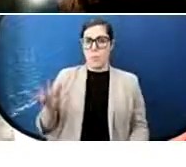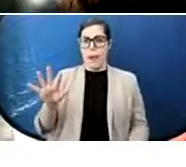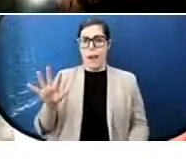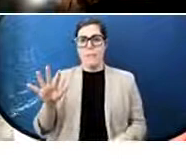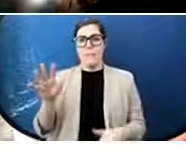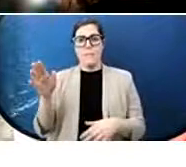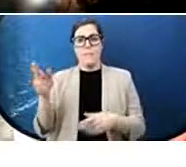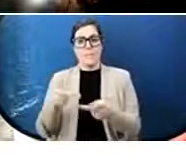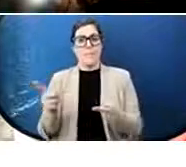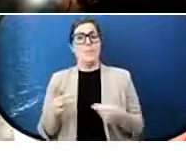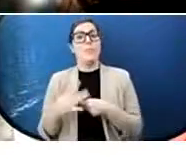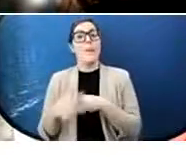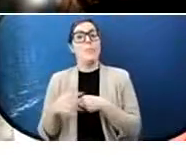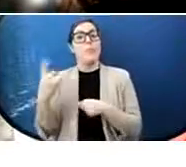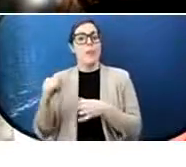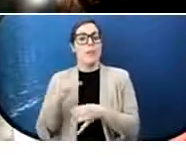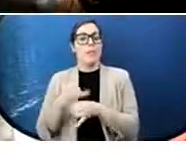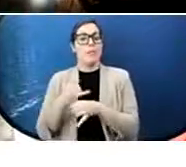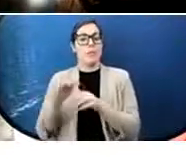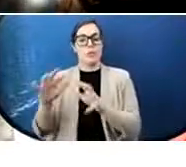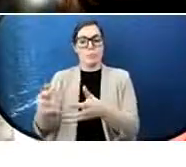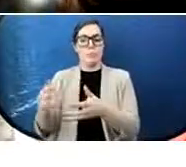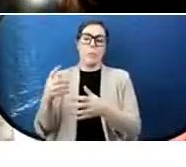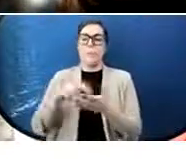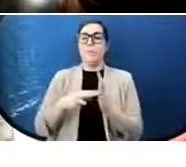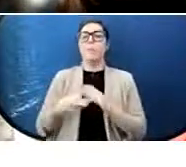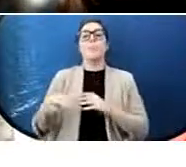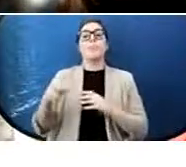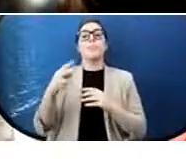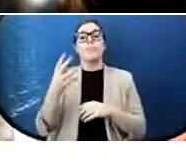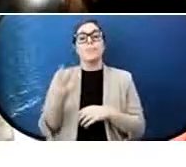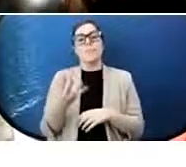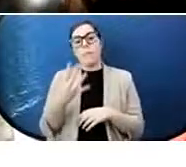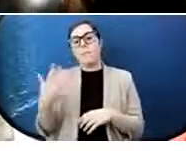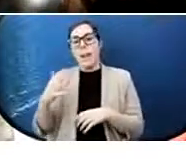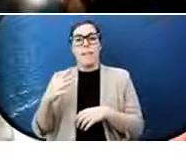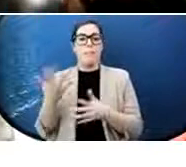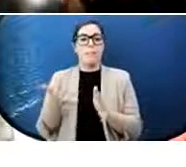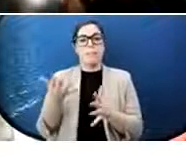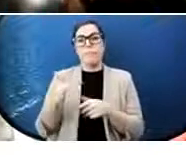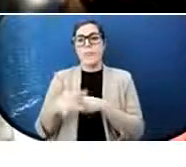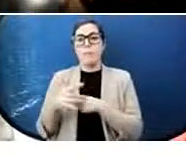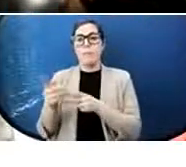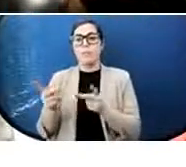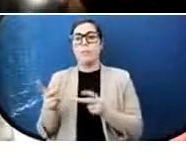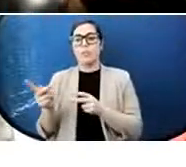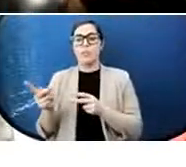in the Institute, in the Summit, that we're trying to fill. So how can you help us? Or how do